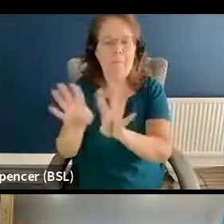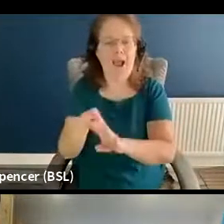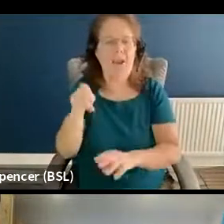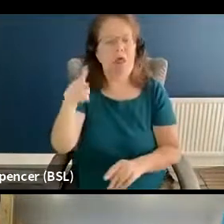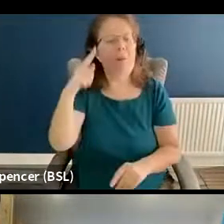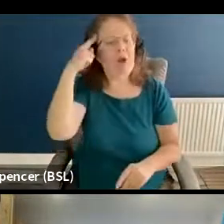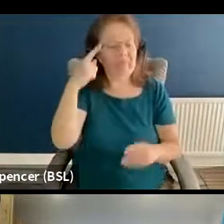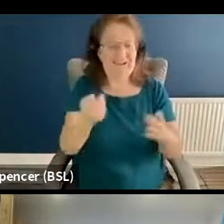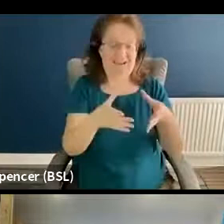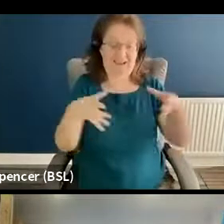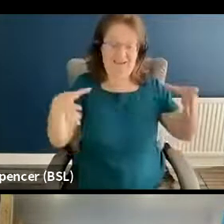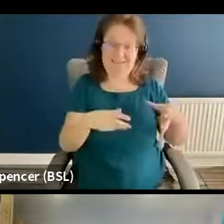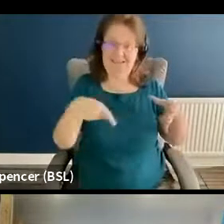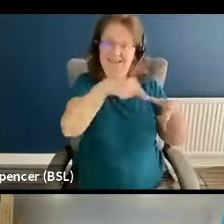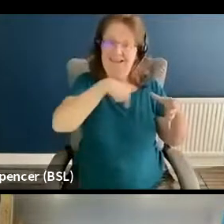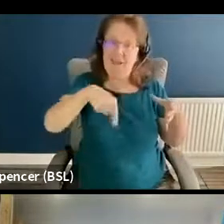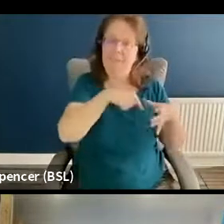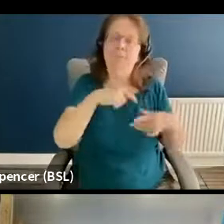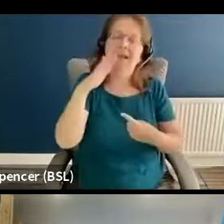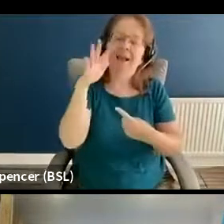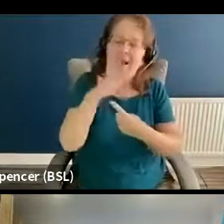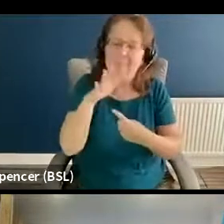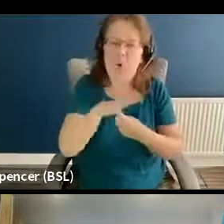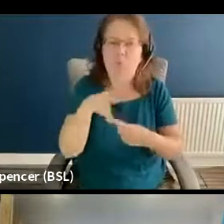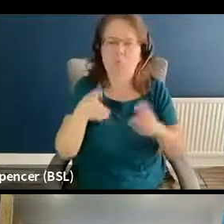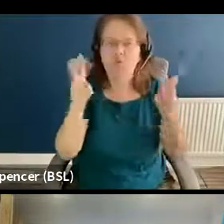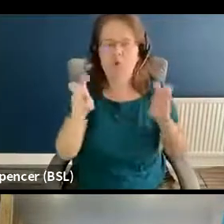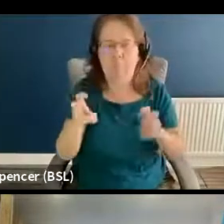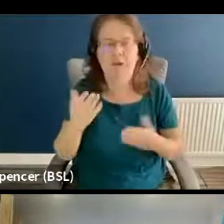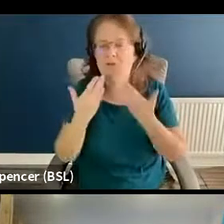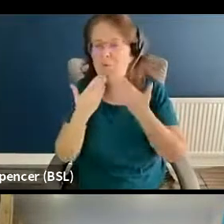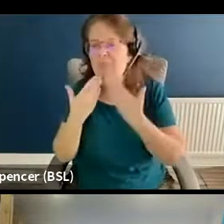what your team looks like, I think is a really interesting topic. So thank you to the person who